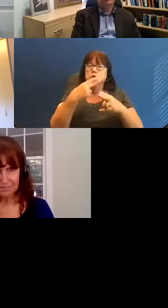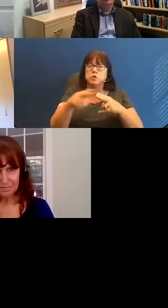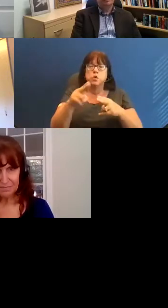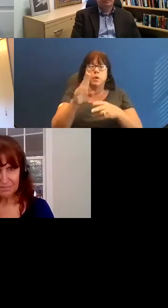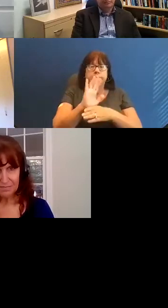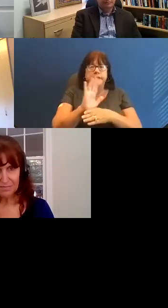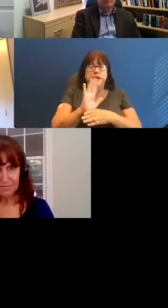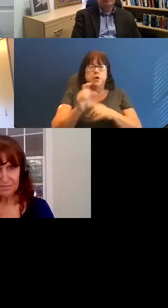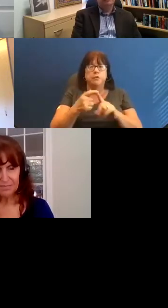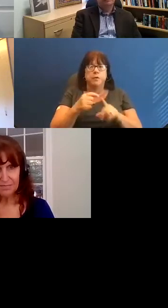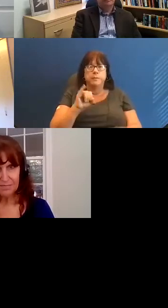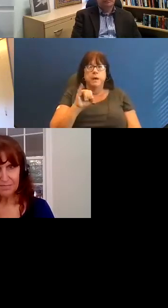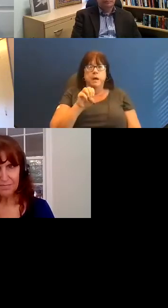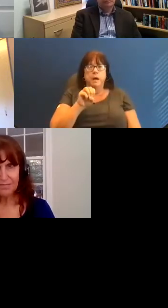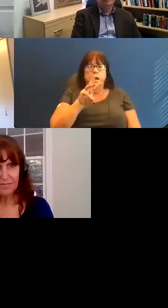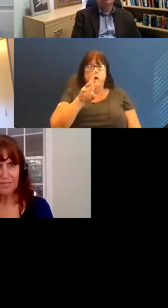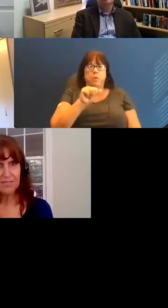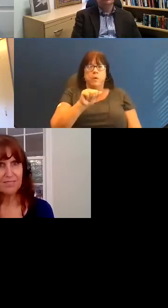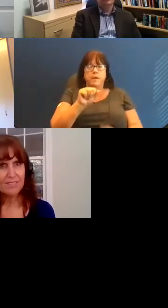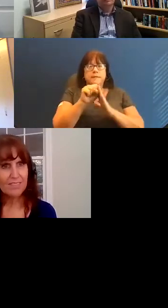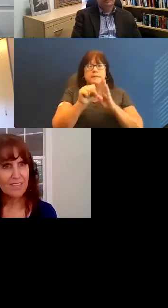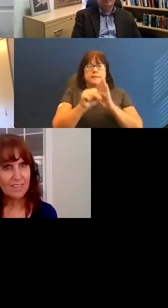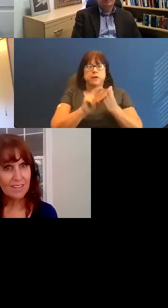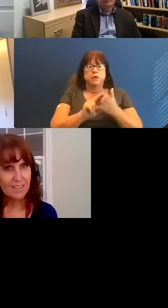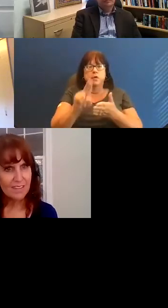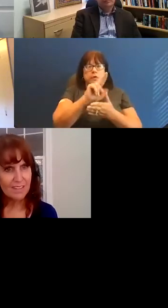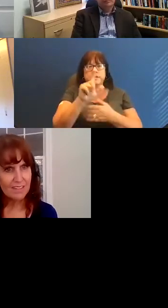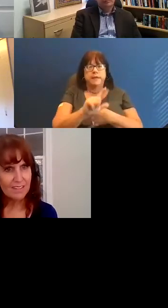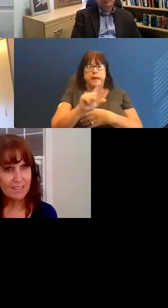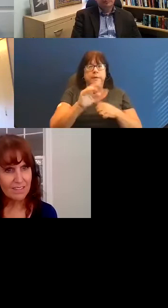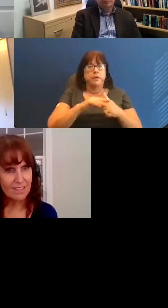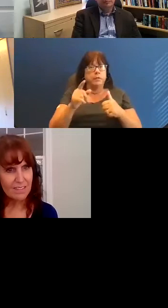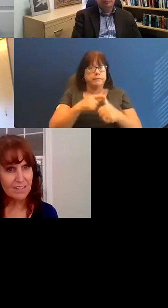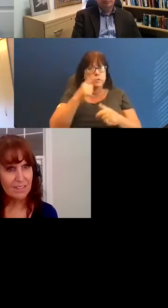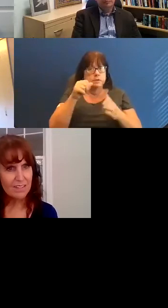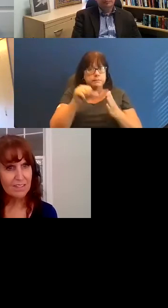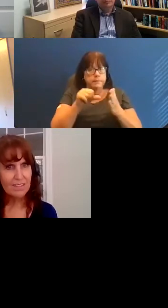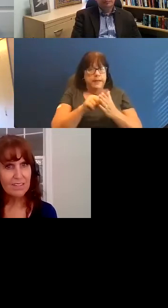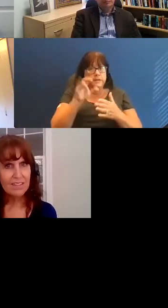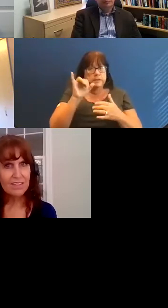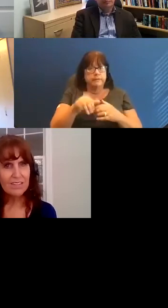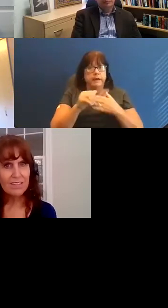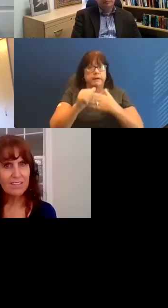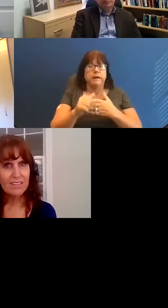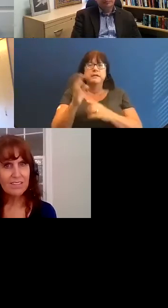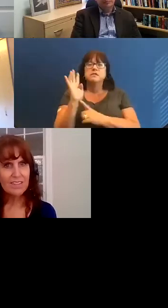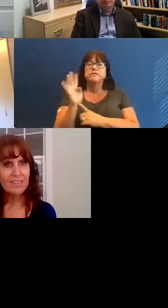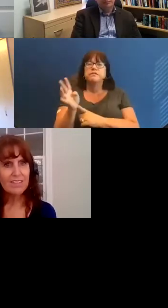from Iowa State University library on the first page of the OER guide, it's about a four minute video, it's a really good introduction to OER,